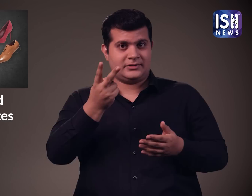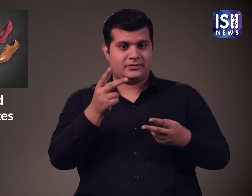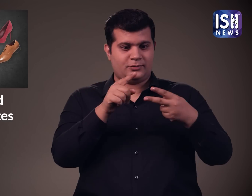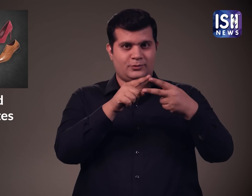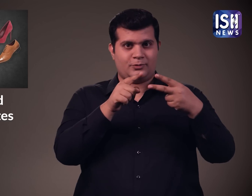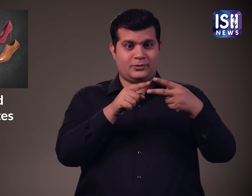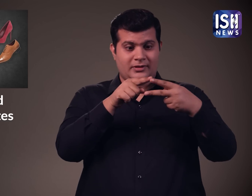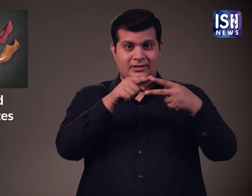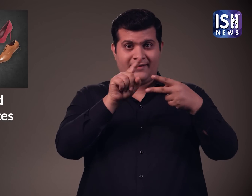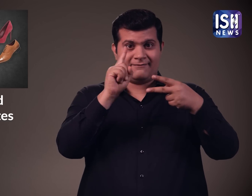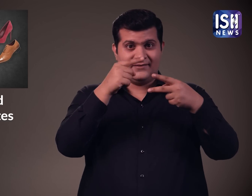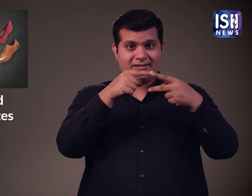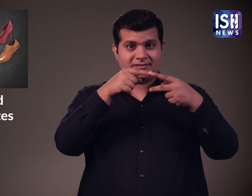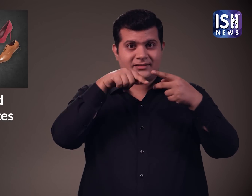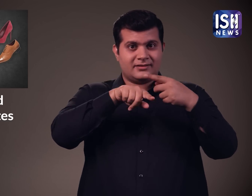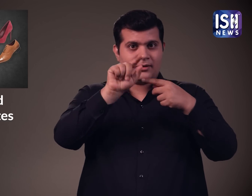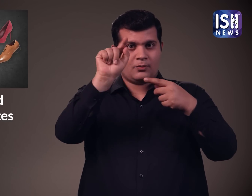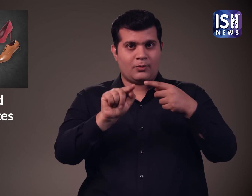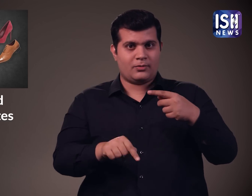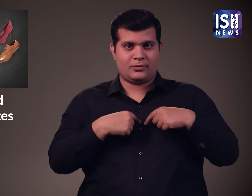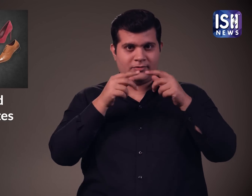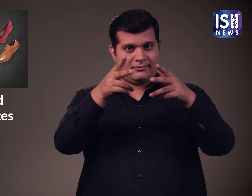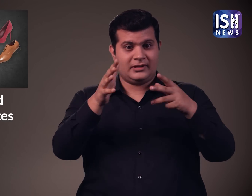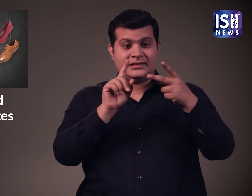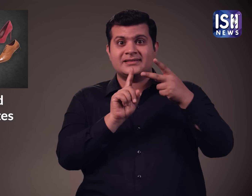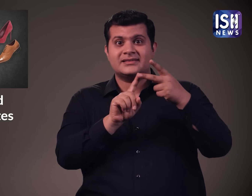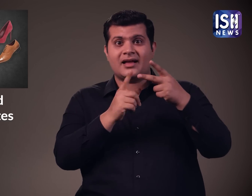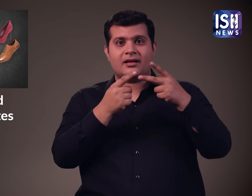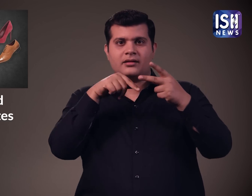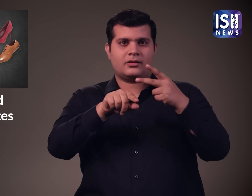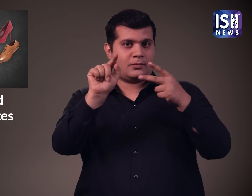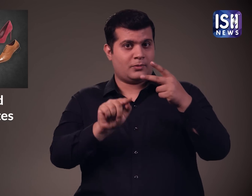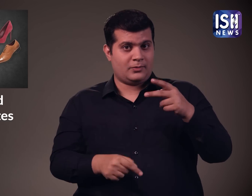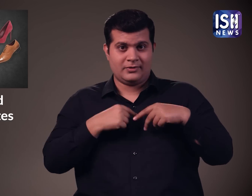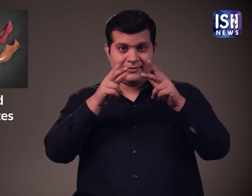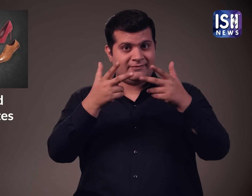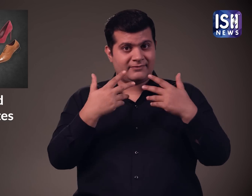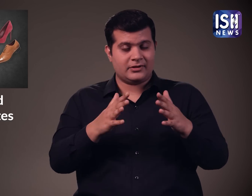Now that you have seen the prevention and the treatment for shoe bite,